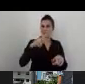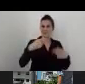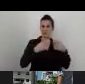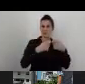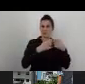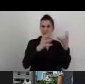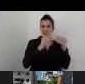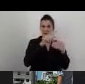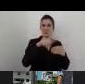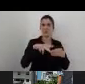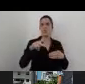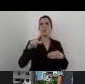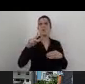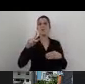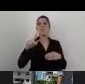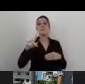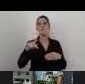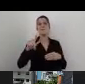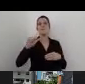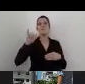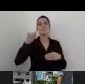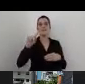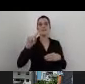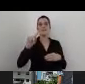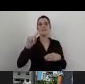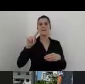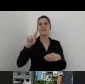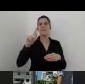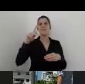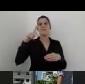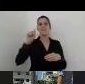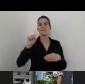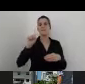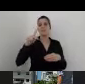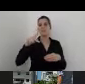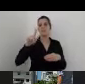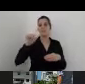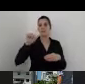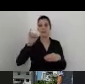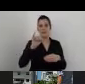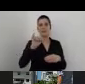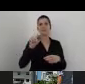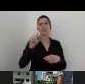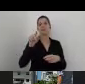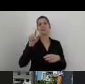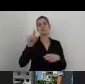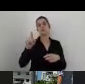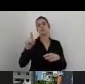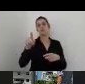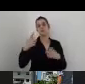that it's this technology that are launching this, one of these time that we are doing our descriptions,